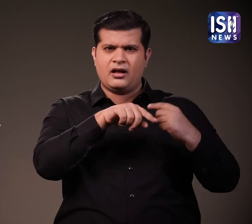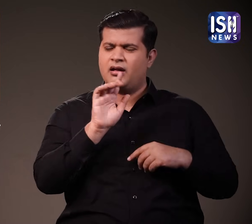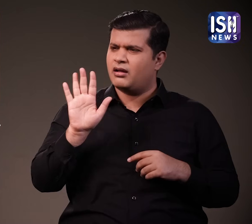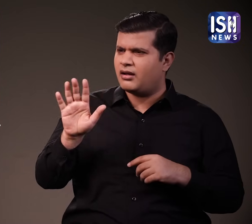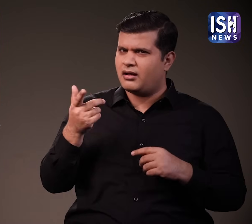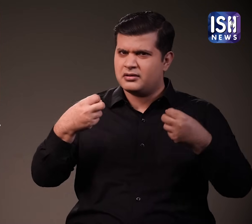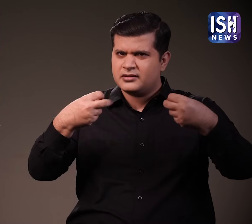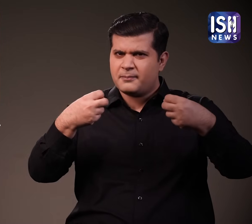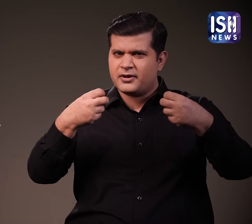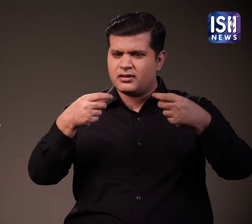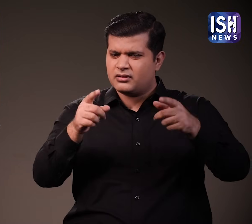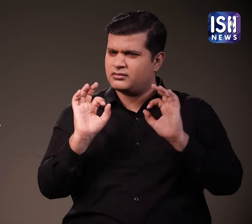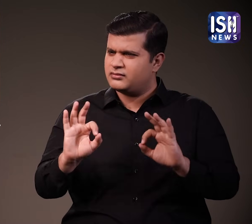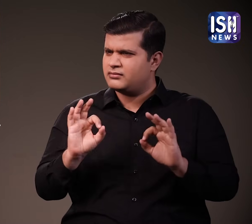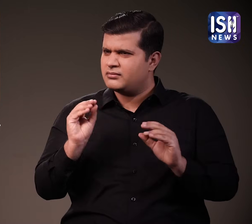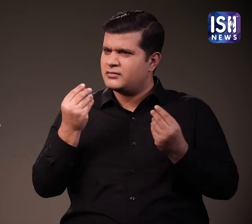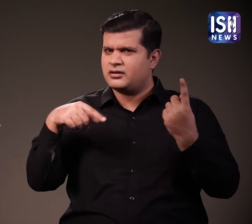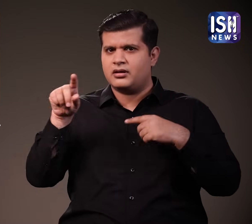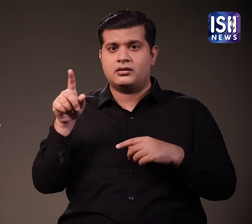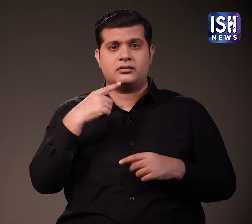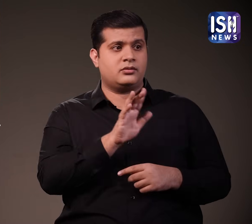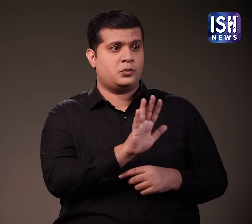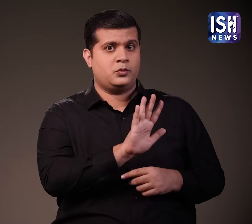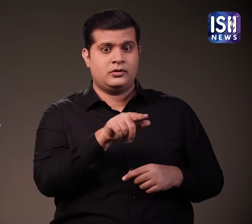Many people say subtitles should be good enough but that is not the case.